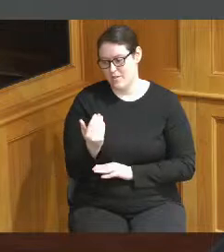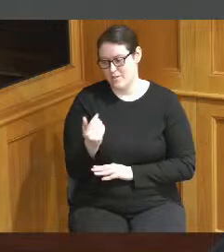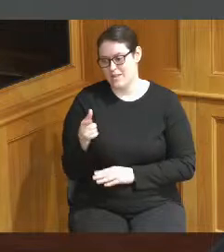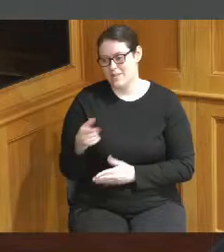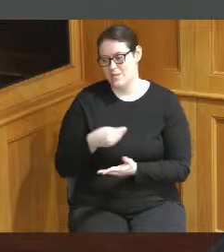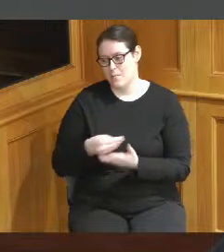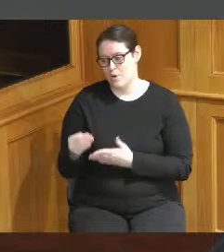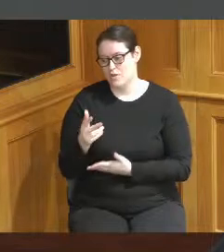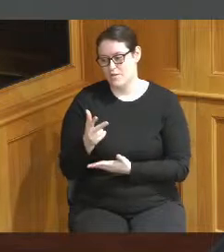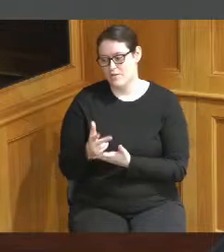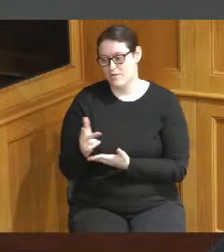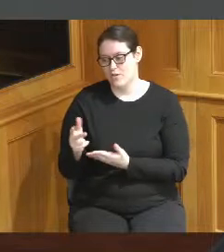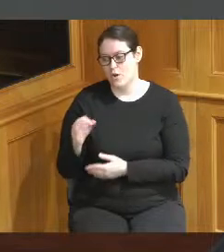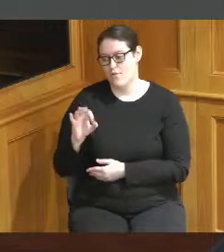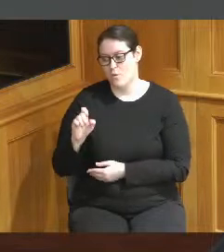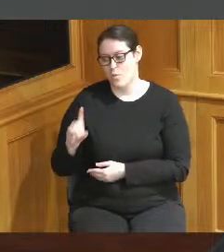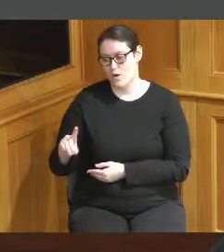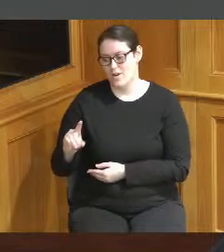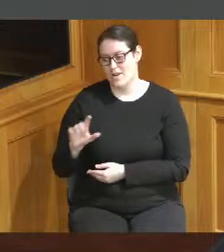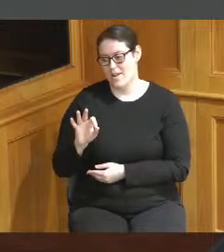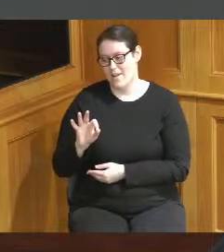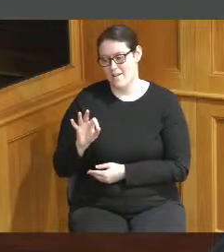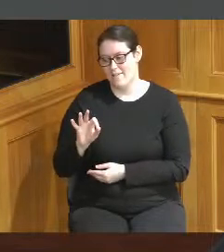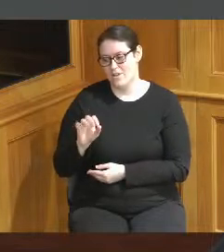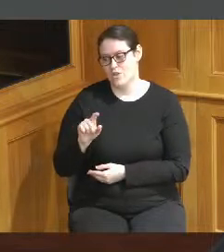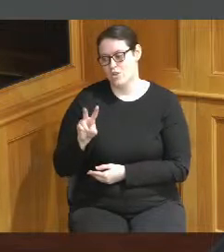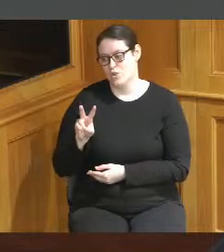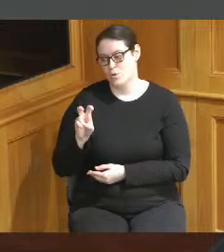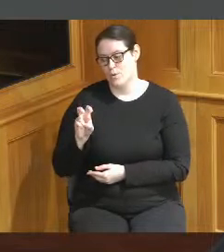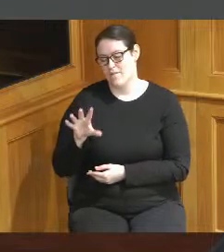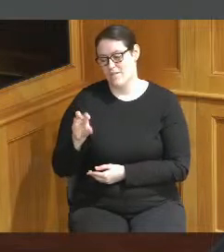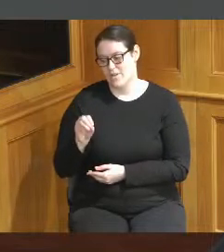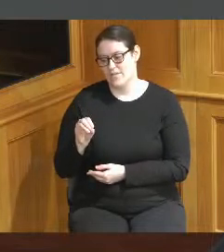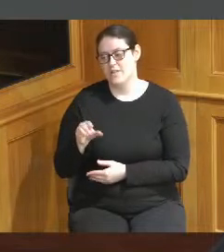be able to get their diploma so I'm going to keep saying that so we don't be at the last second in